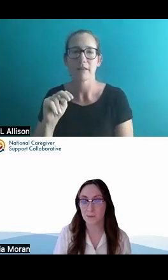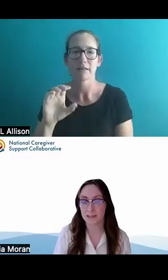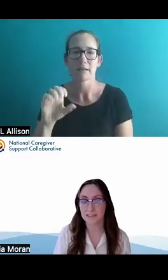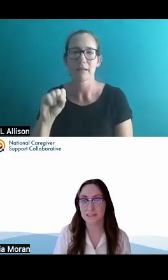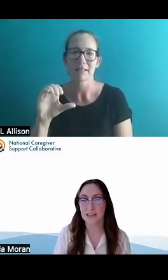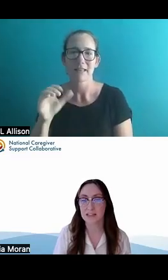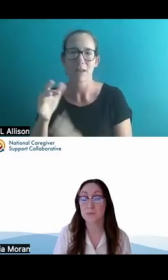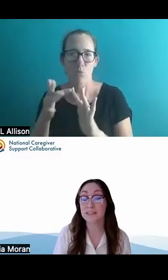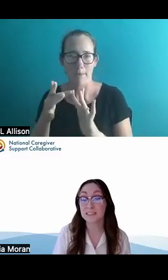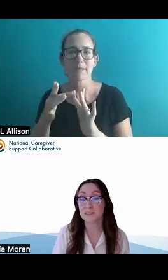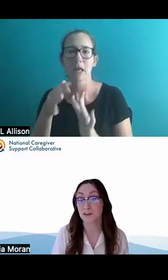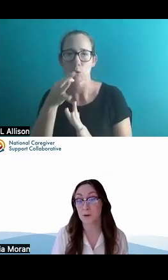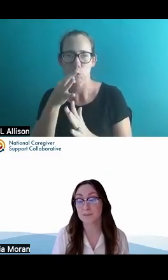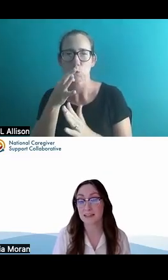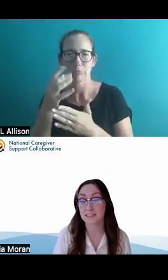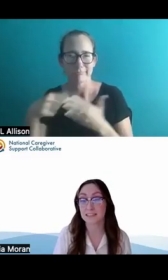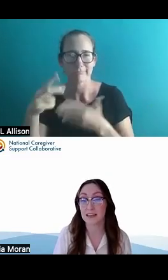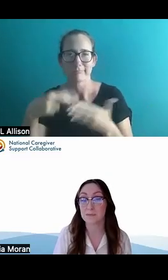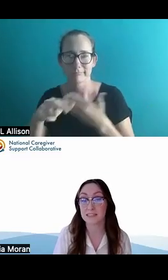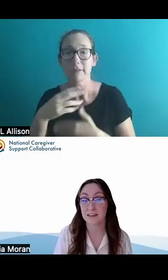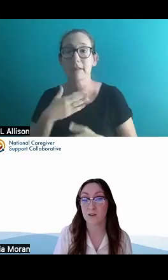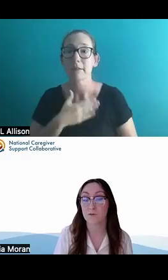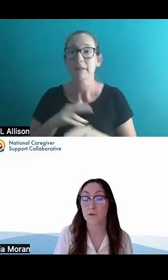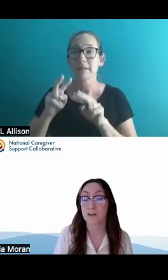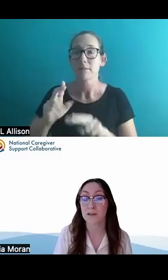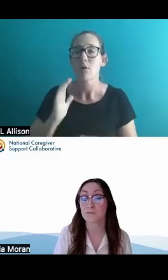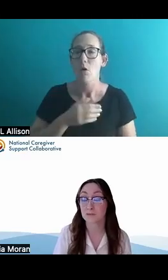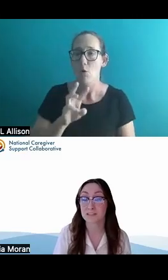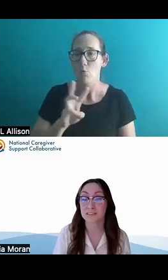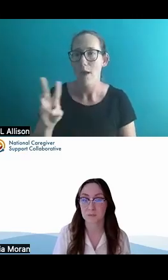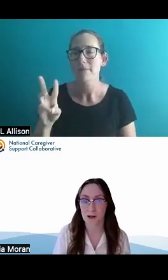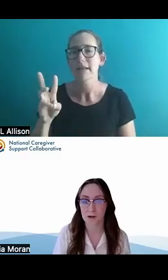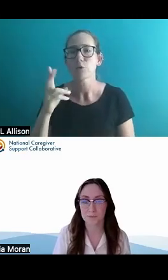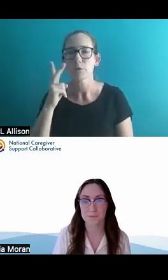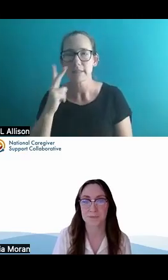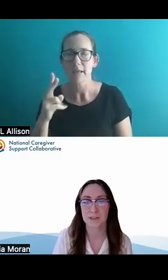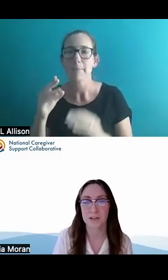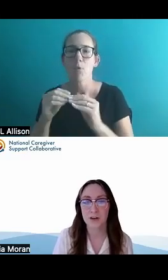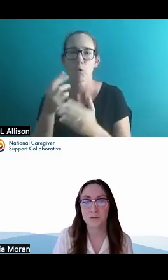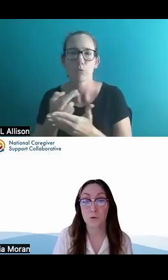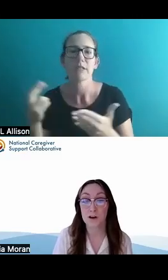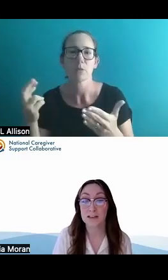coming weeks and please visit our website to stay up-to-date on forthcoming resources as well. For